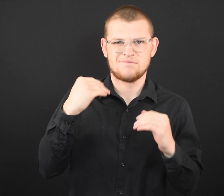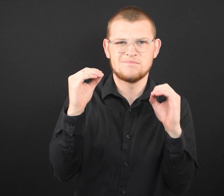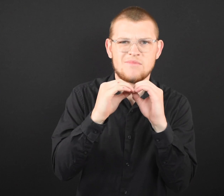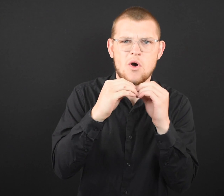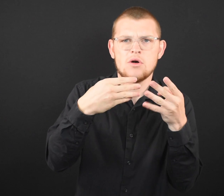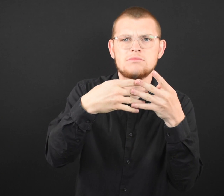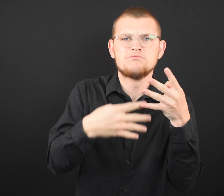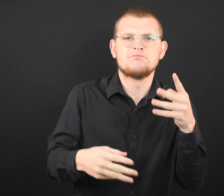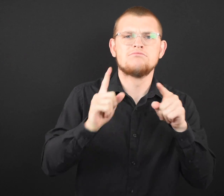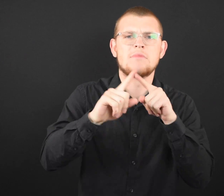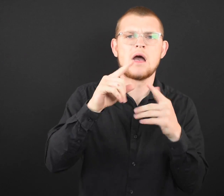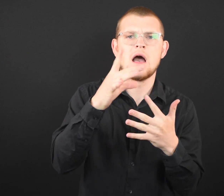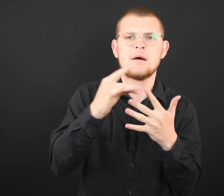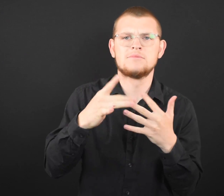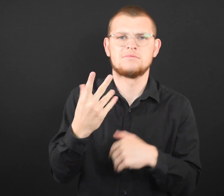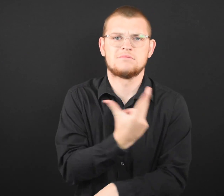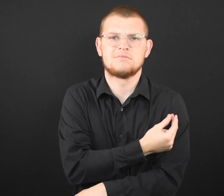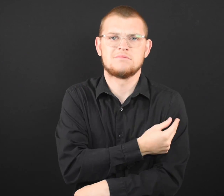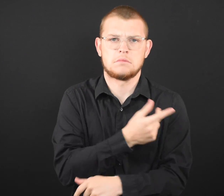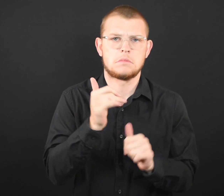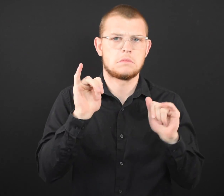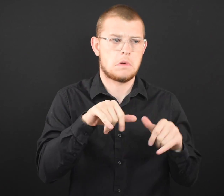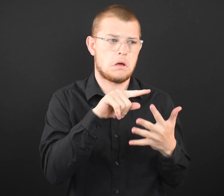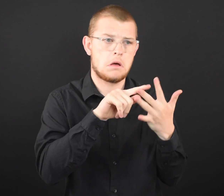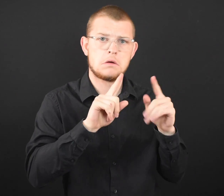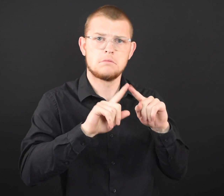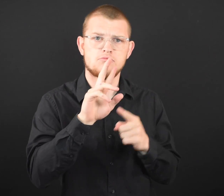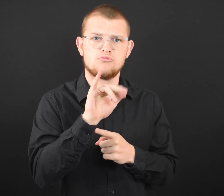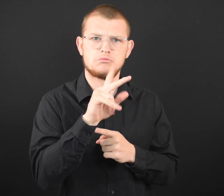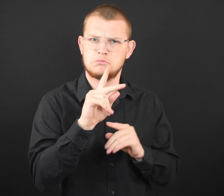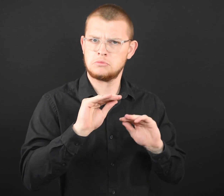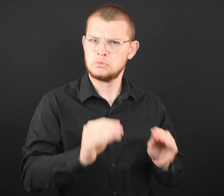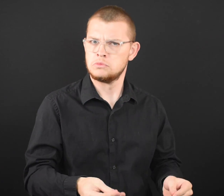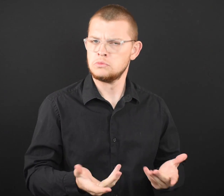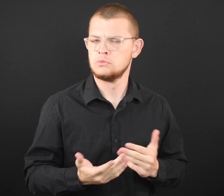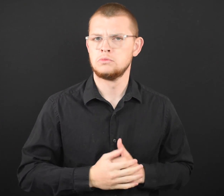No community or group is being targeted with one particular COVID-19 vaccine.